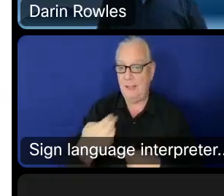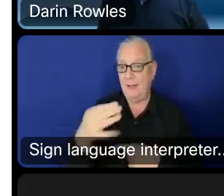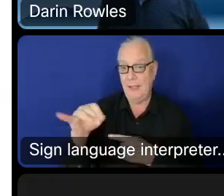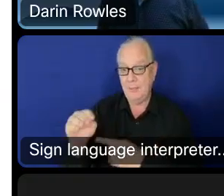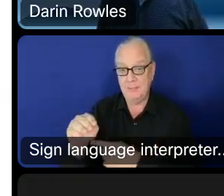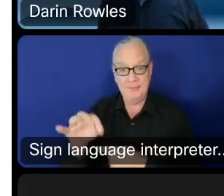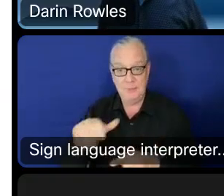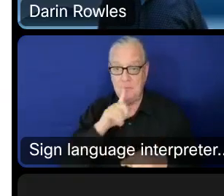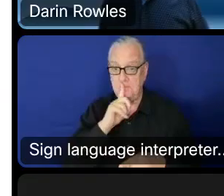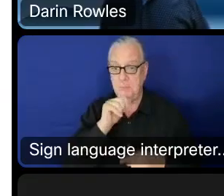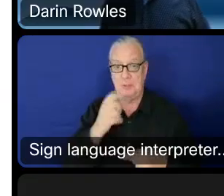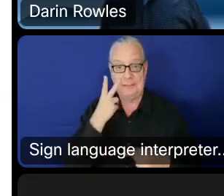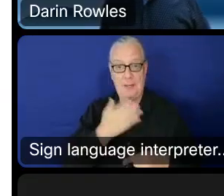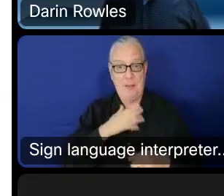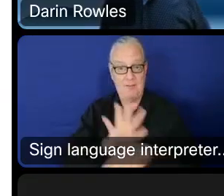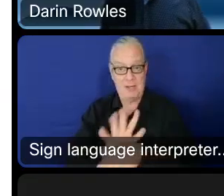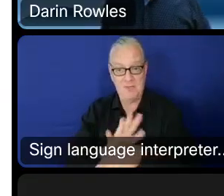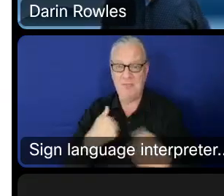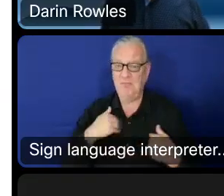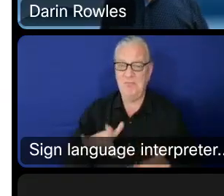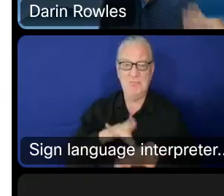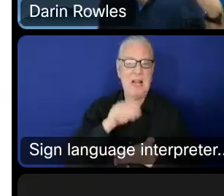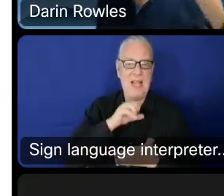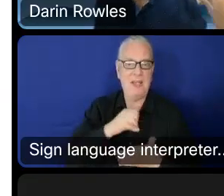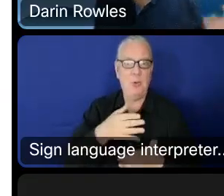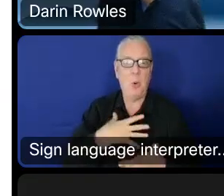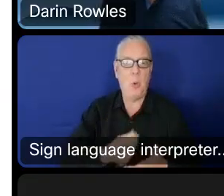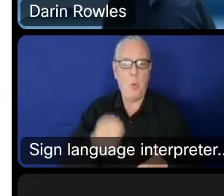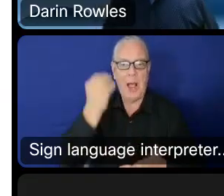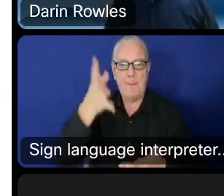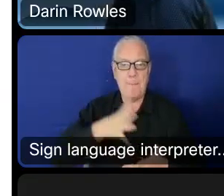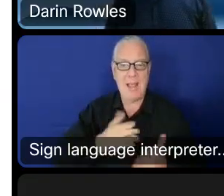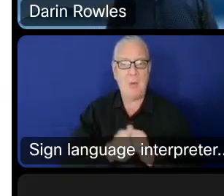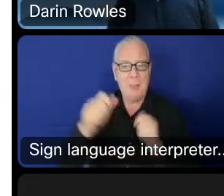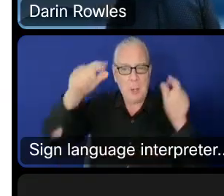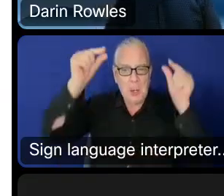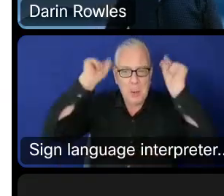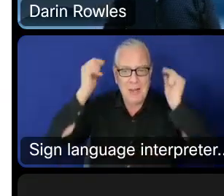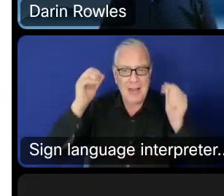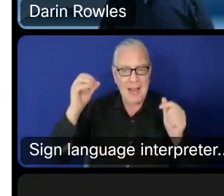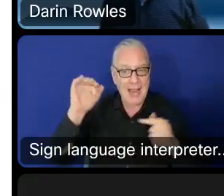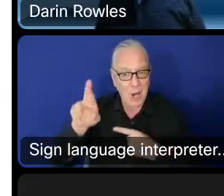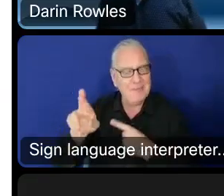the video, I'm a middle-aged white man with clipped hair that means bald and a light beard presenting from my office with a